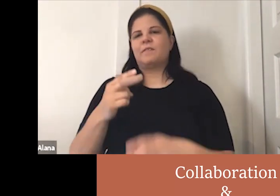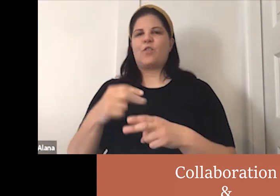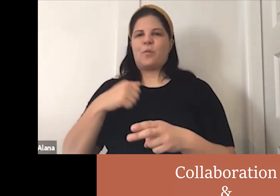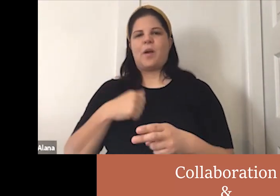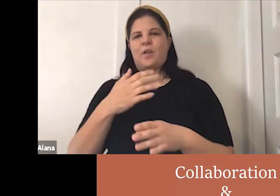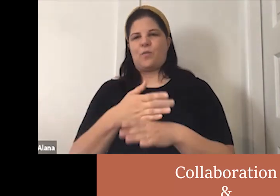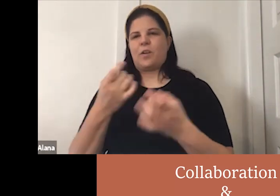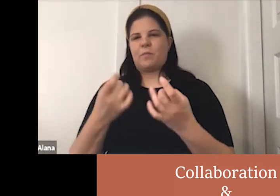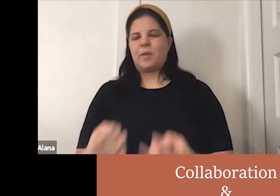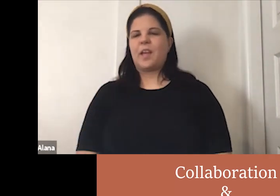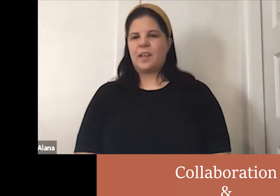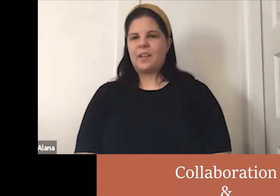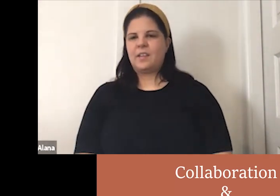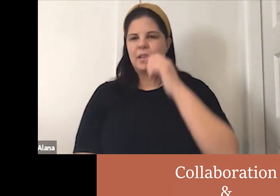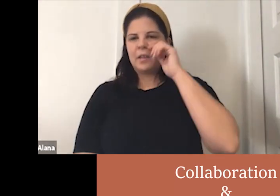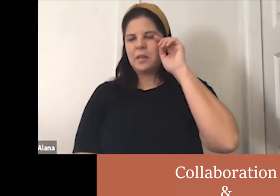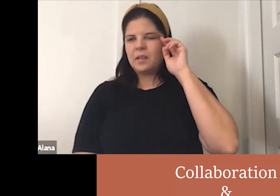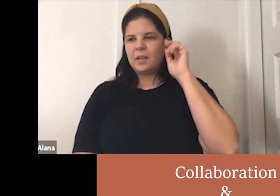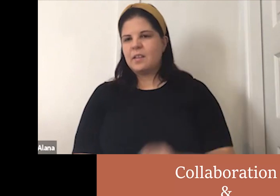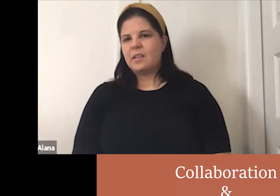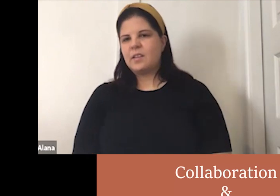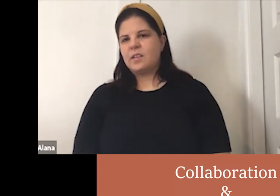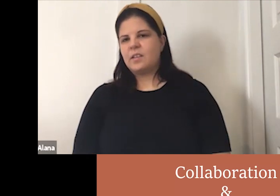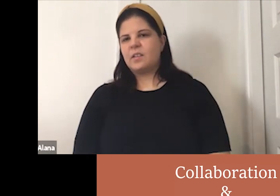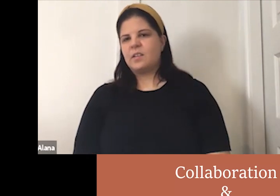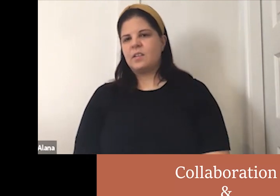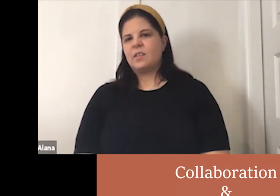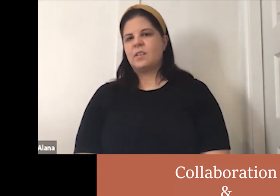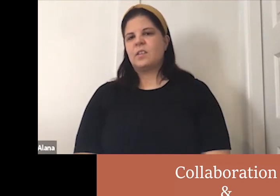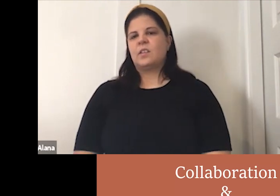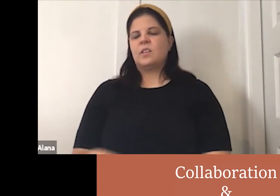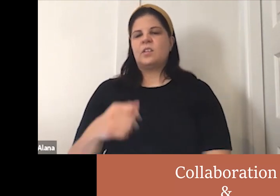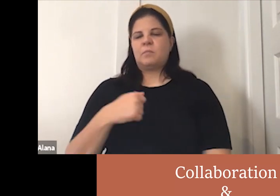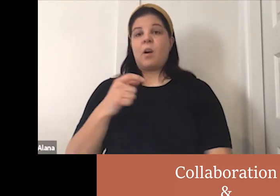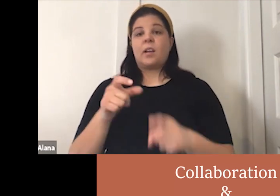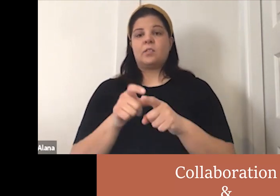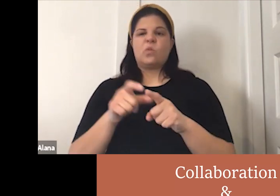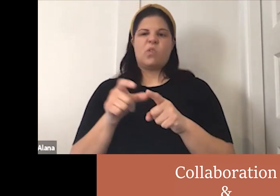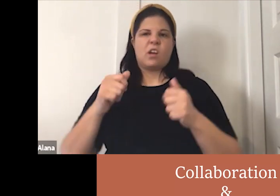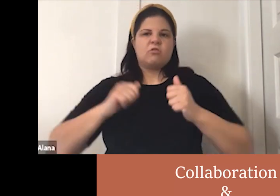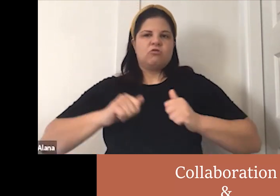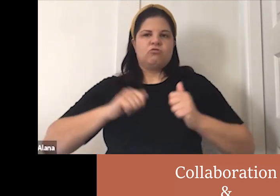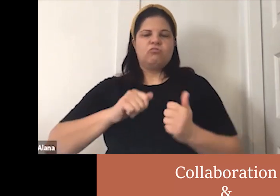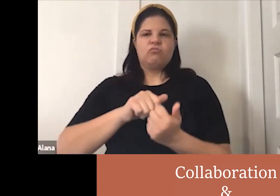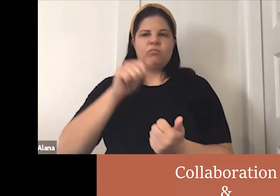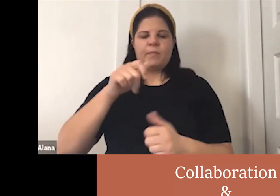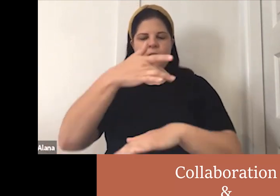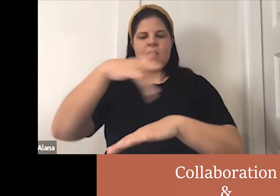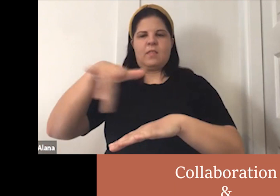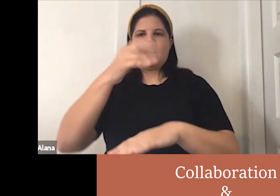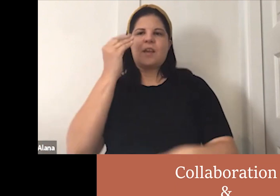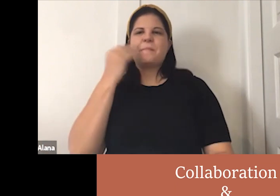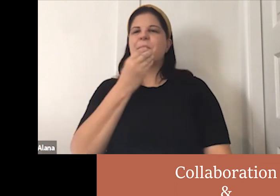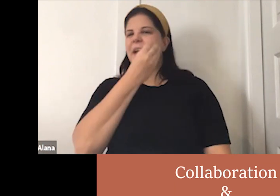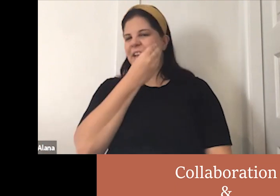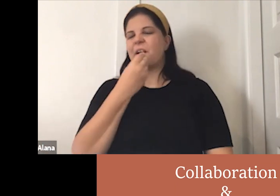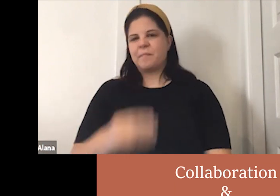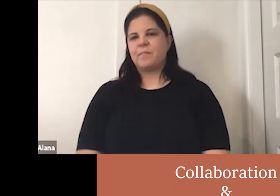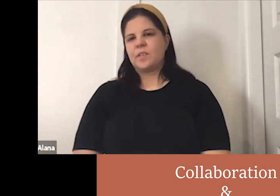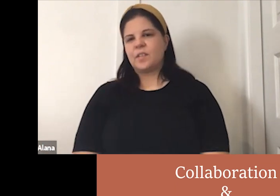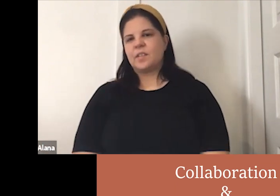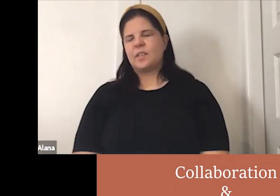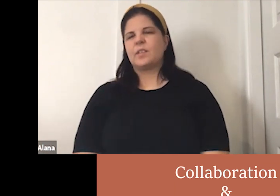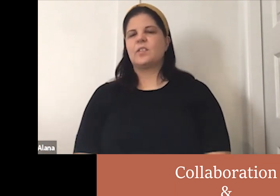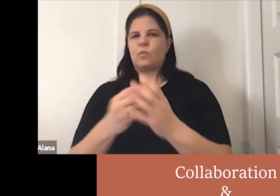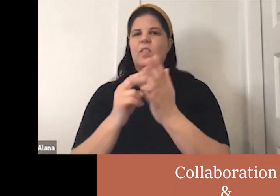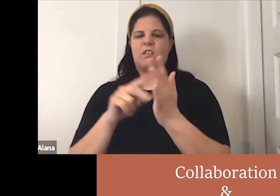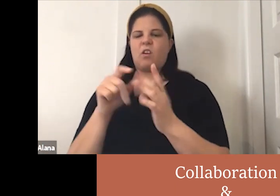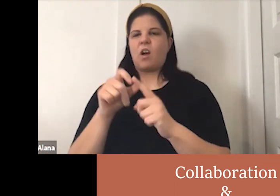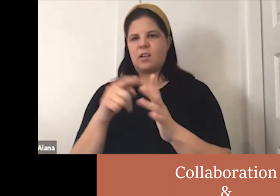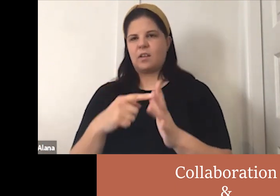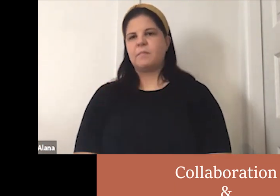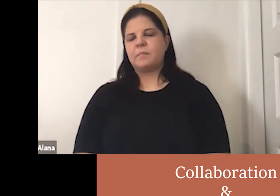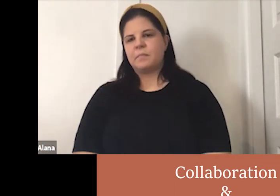She actually trained in theatre make-up with NIDA.